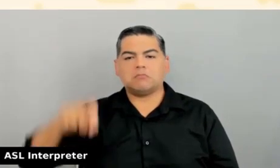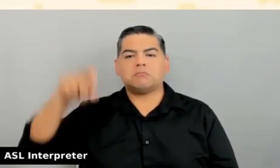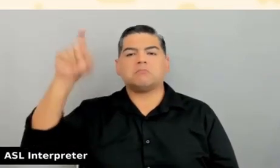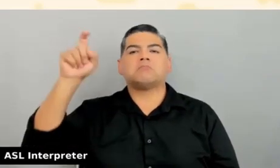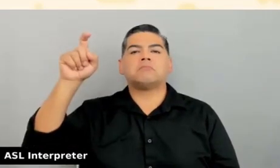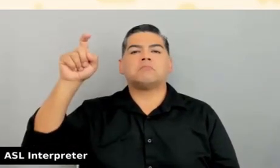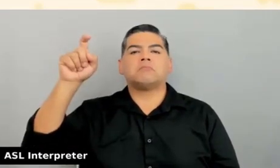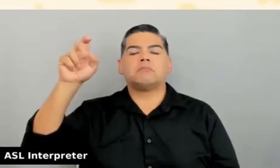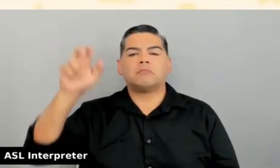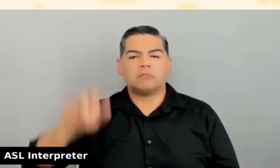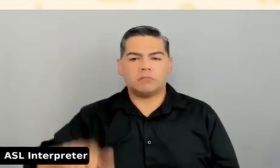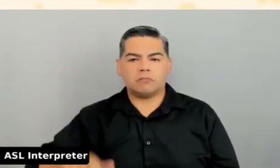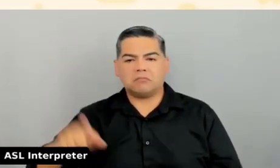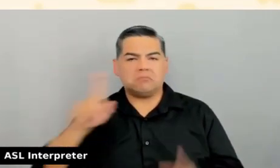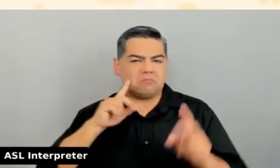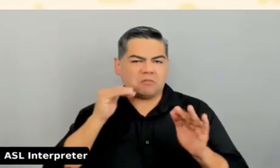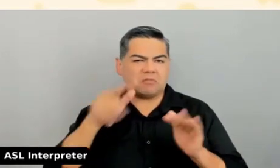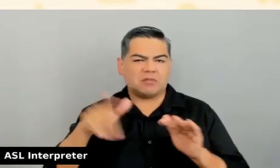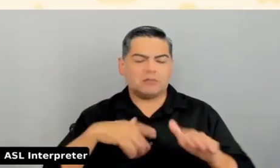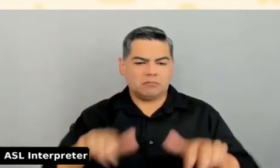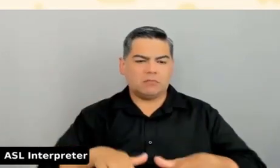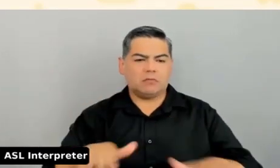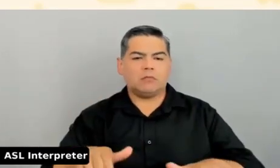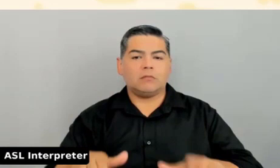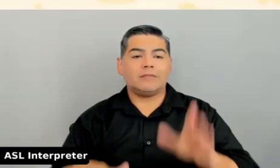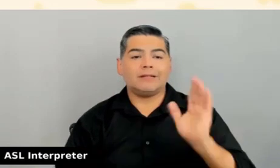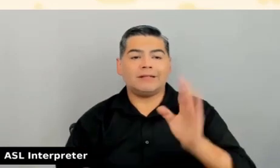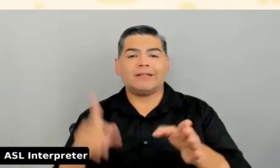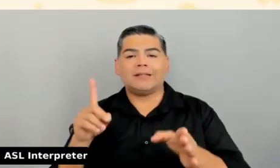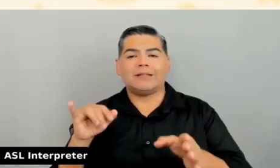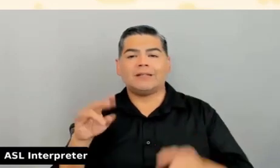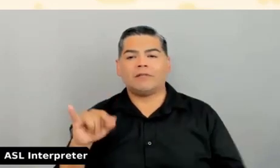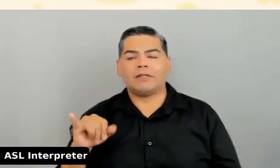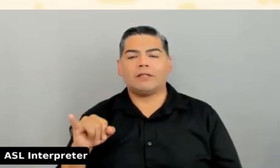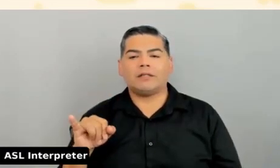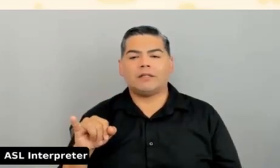This is the expected behavior. When I come over here on the Divi page, I grab my scroll bar